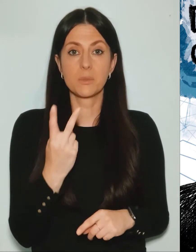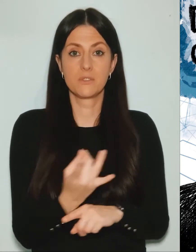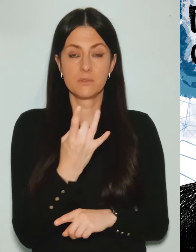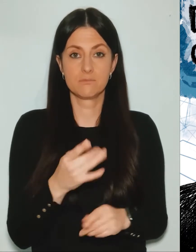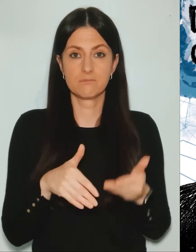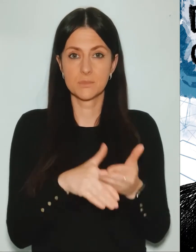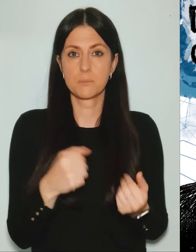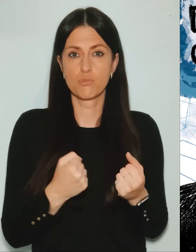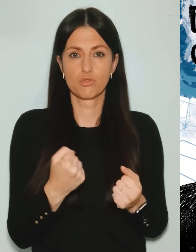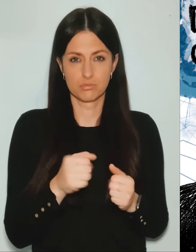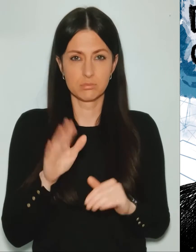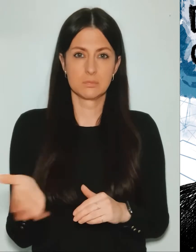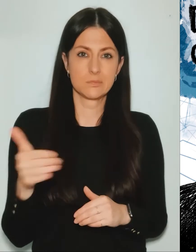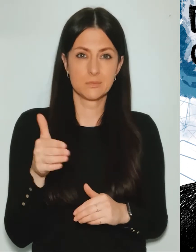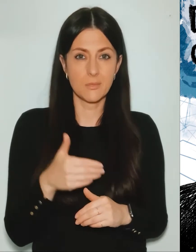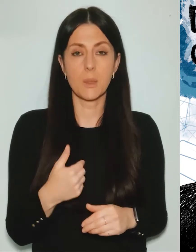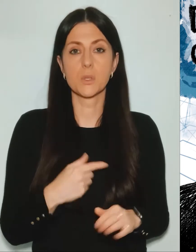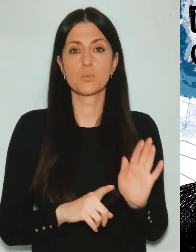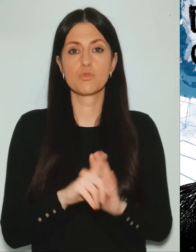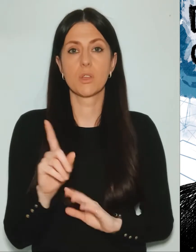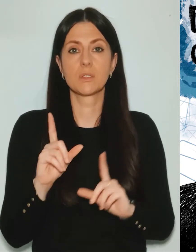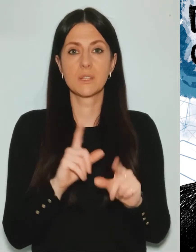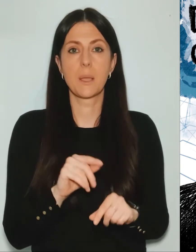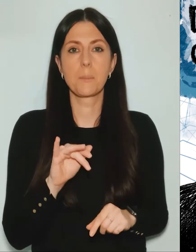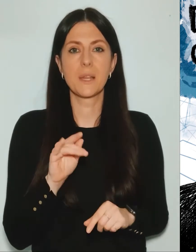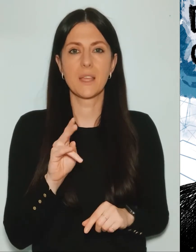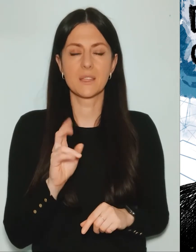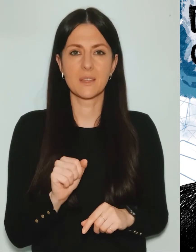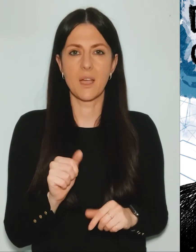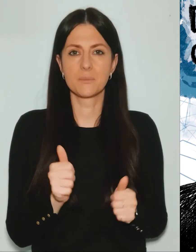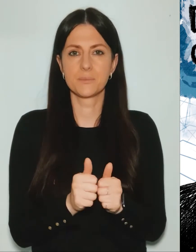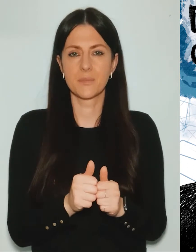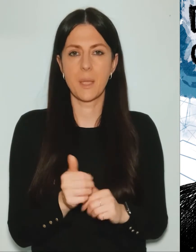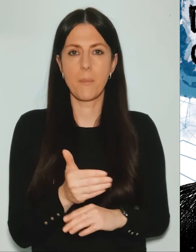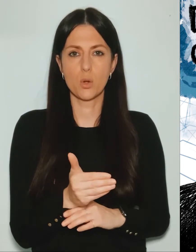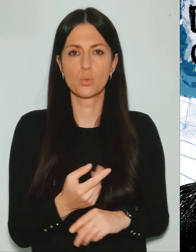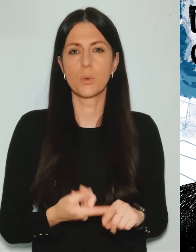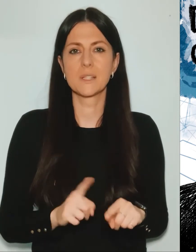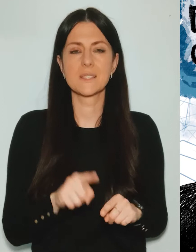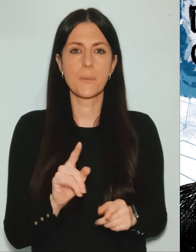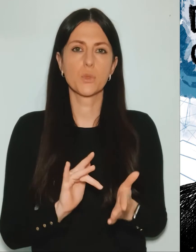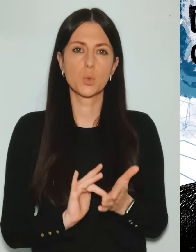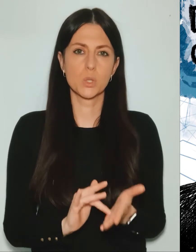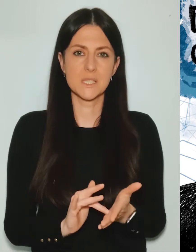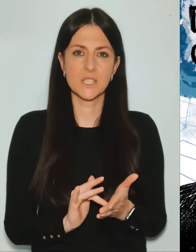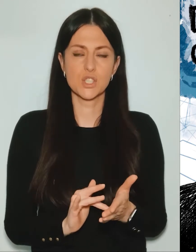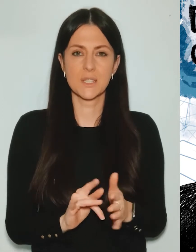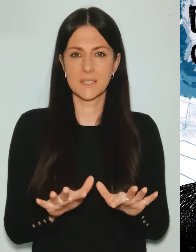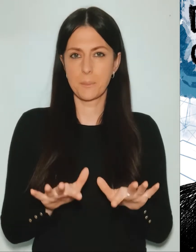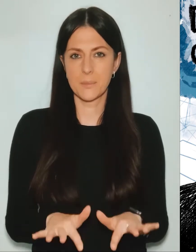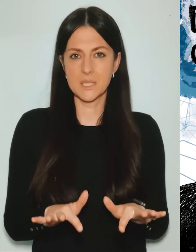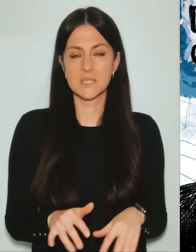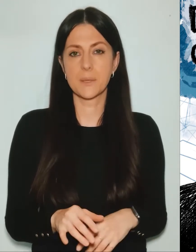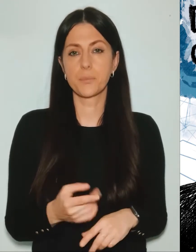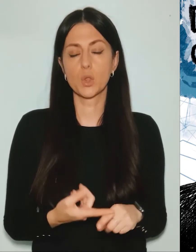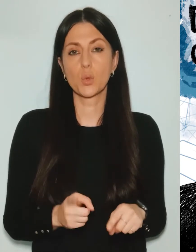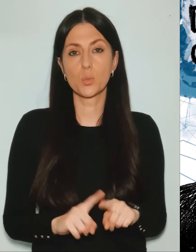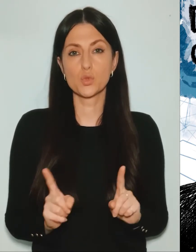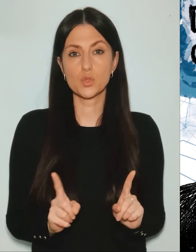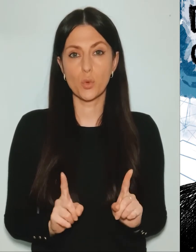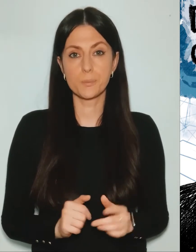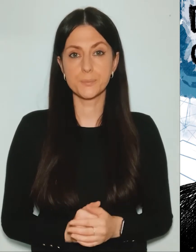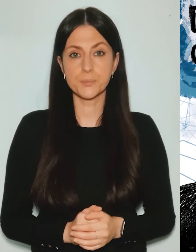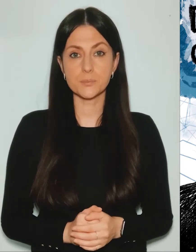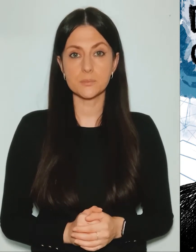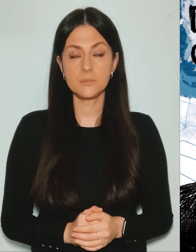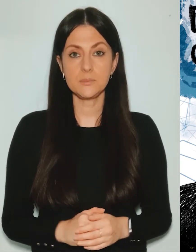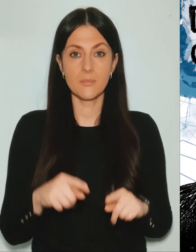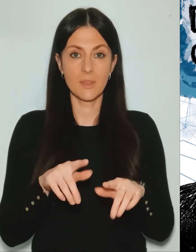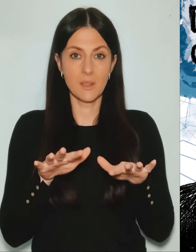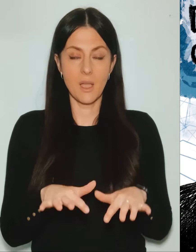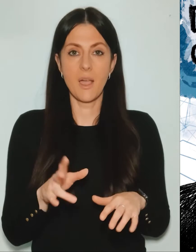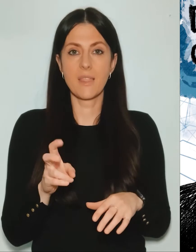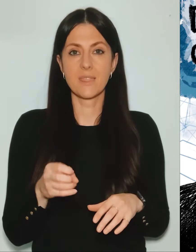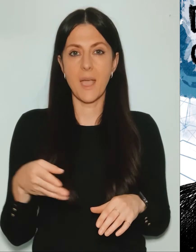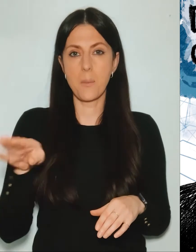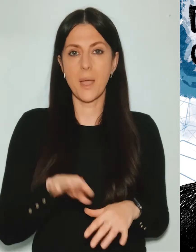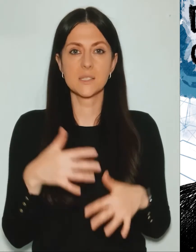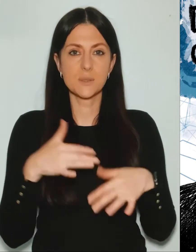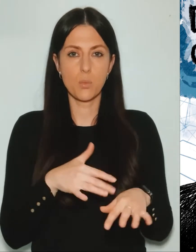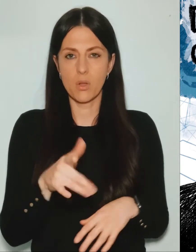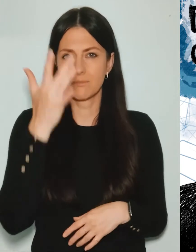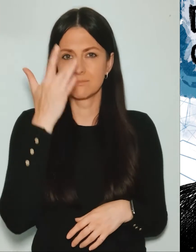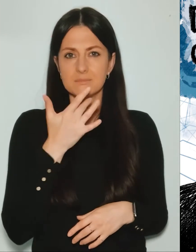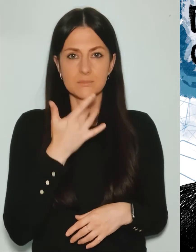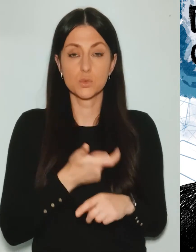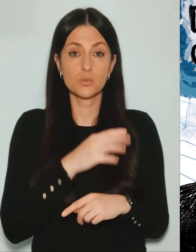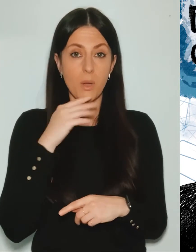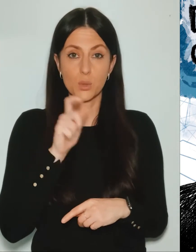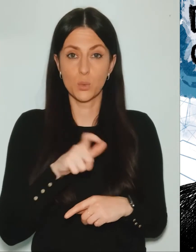We first reached Milekino near Mariupol, it is a touristy place because it is on the seashore, and in summer a lot of people go there to relax.